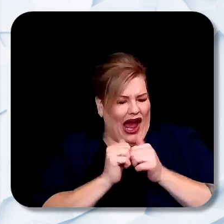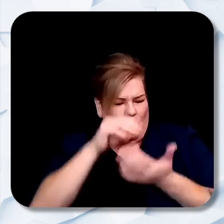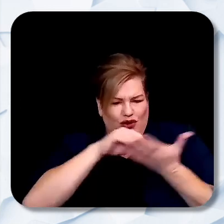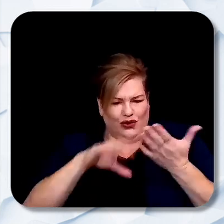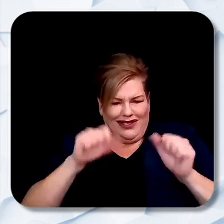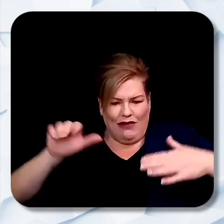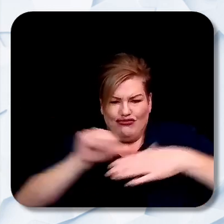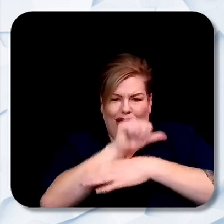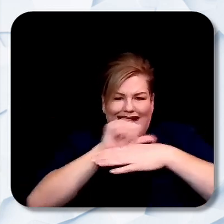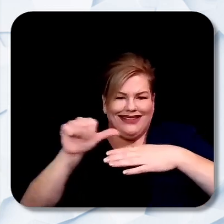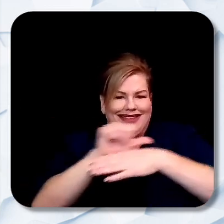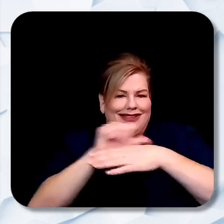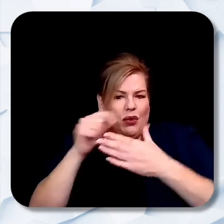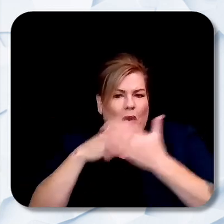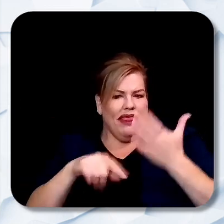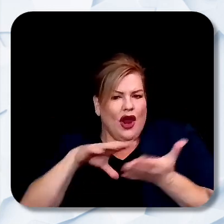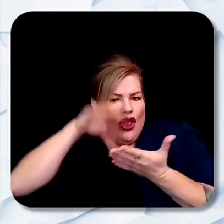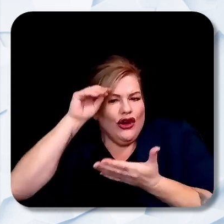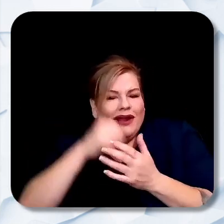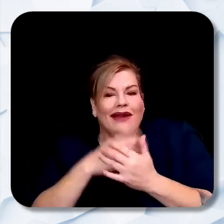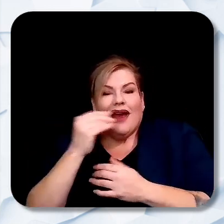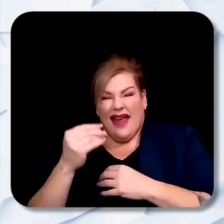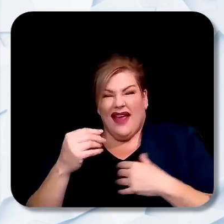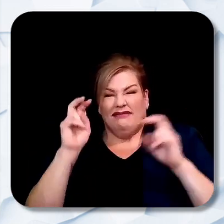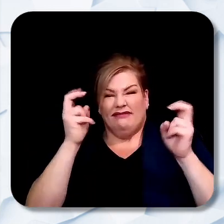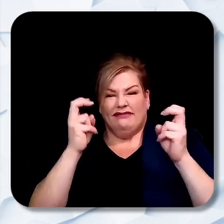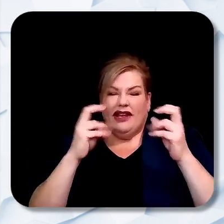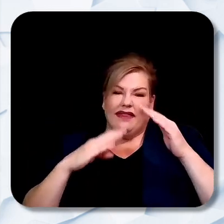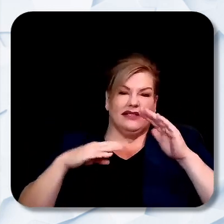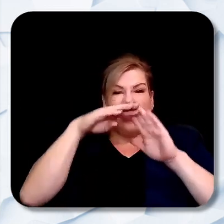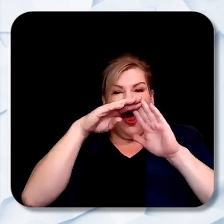and then health promotion is really, as you see, as the skills get more sophisticated